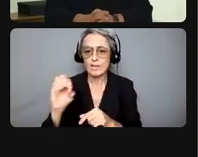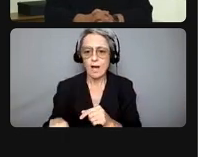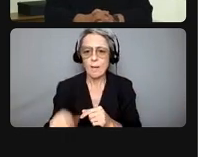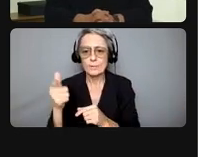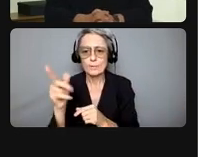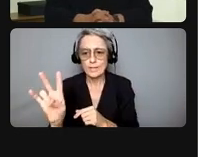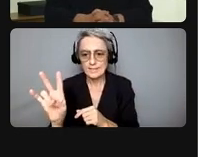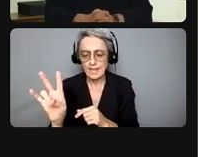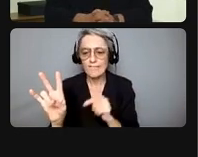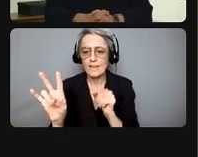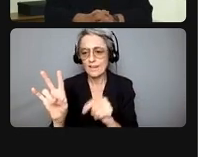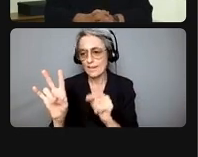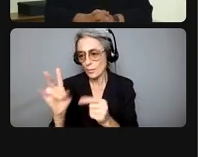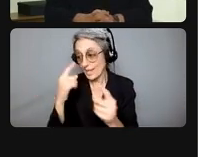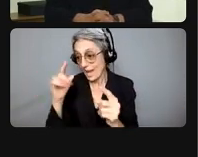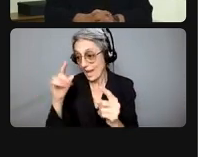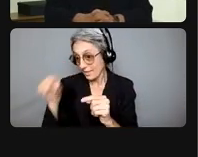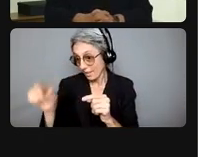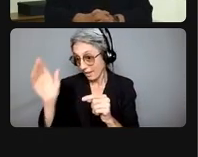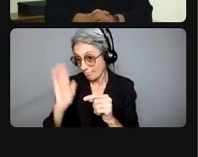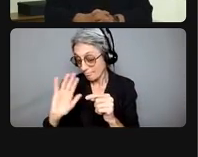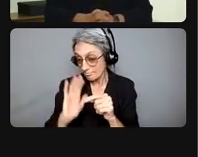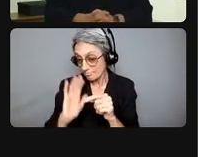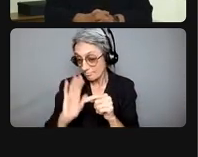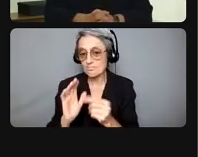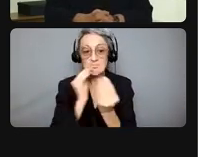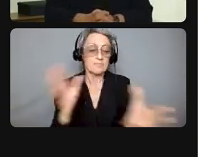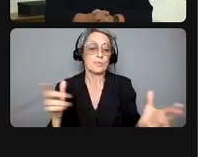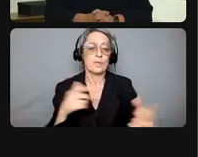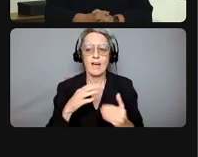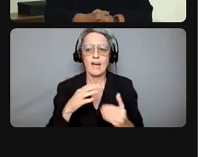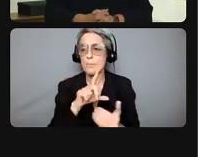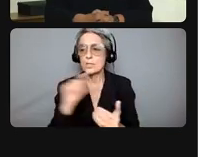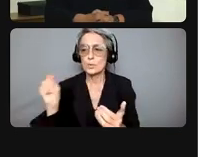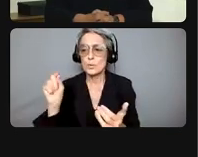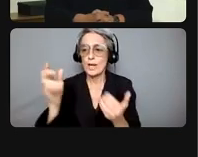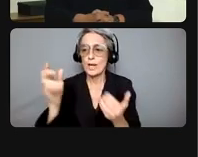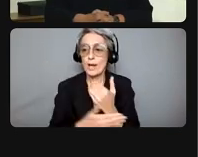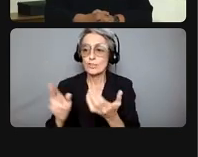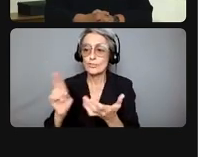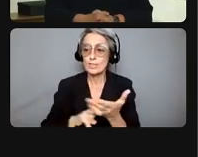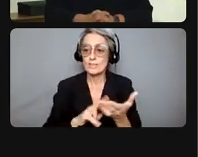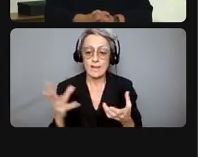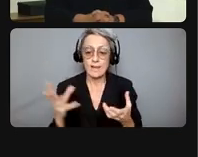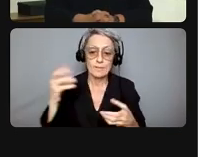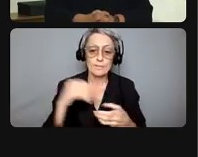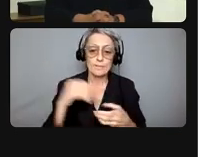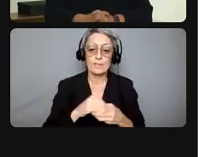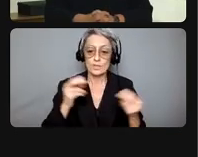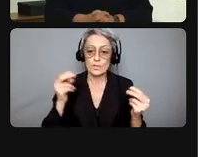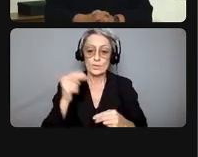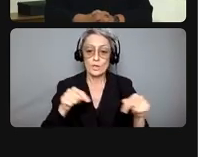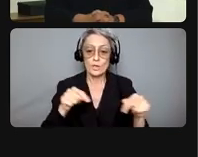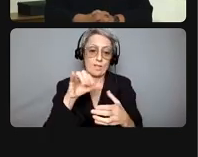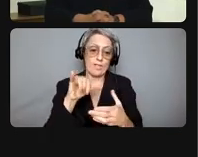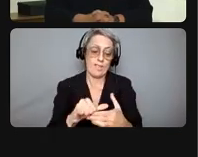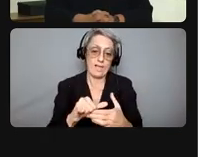where we have almost 20 countries signed up to do what we are doing here, which is national government operations